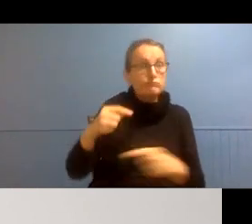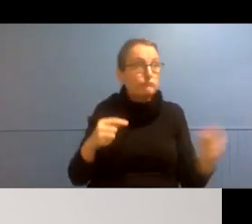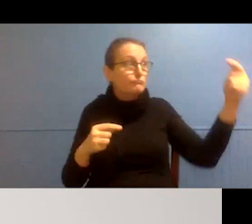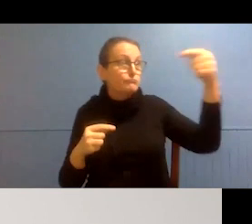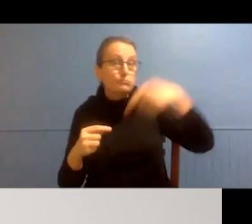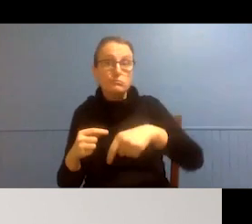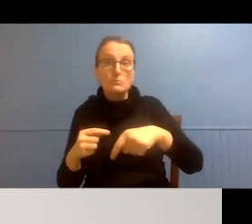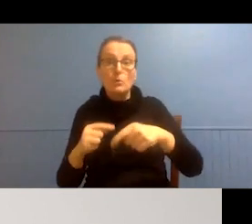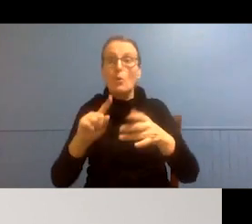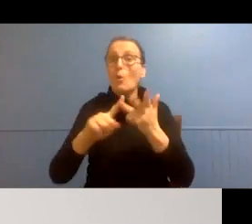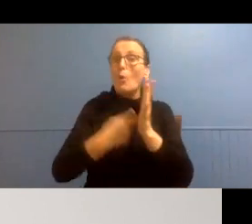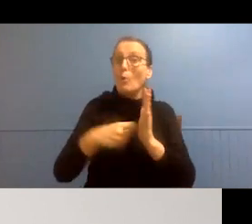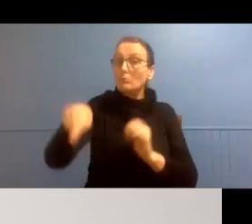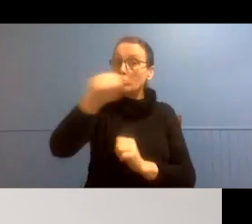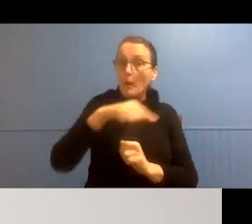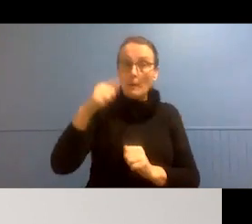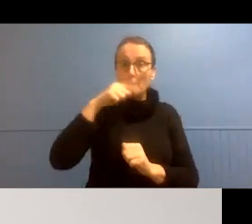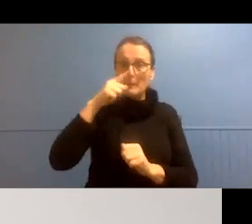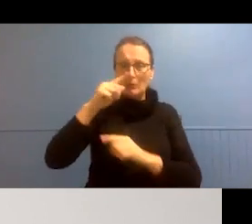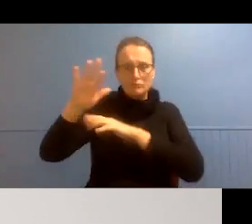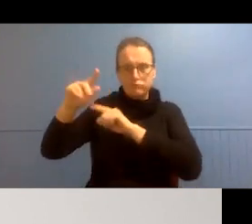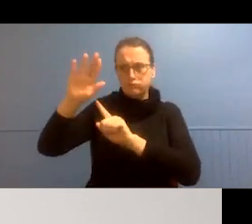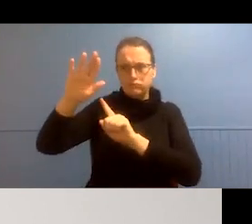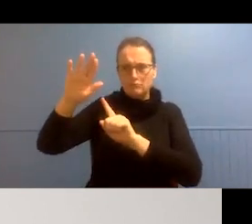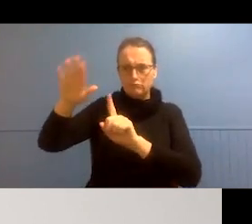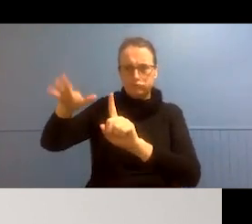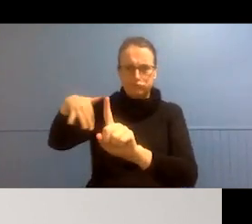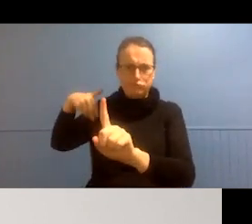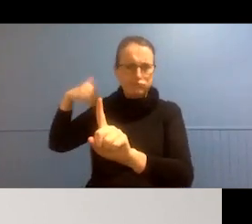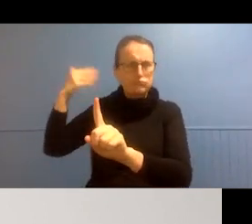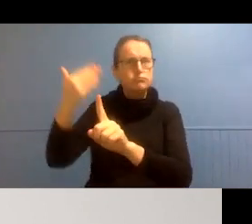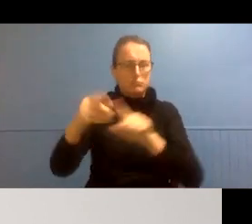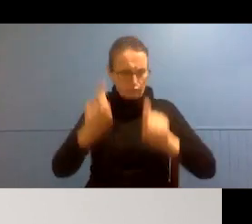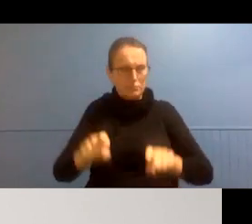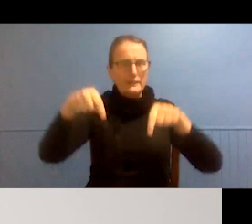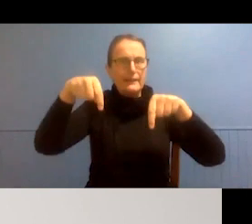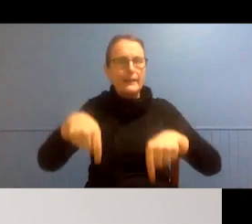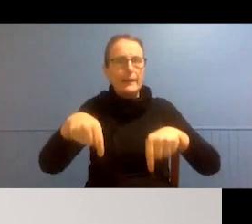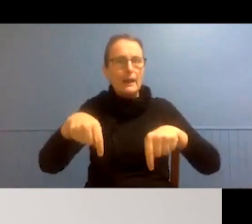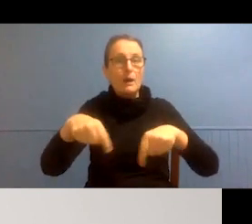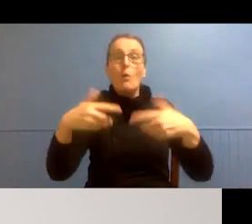here many generations ago. Or we may be the people who have always been